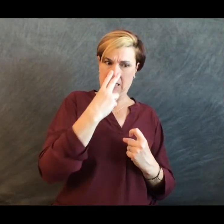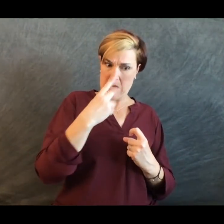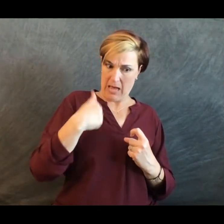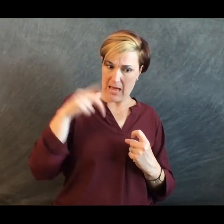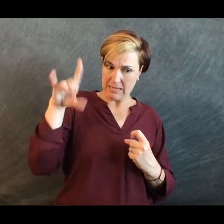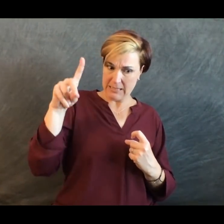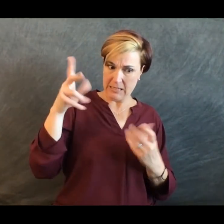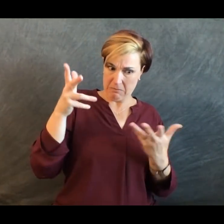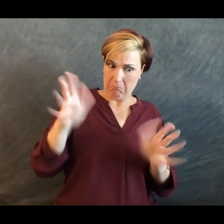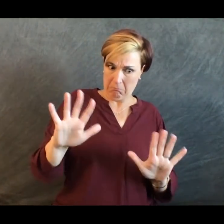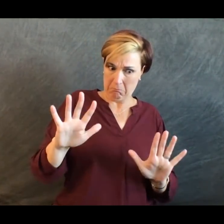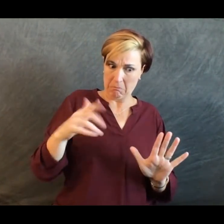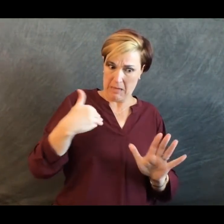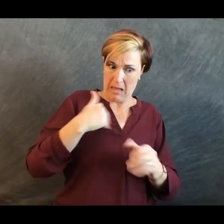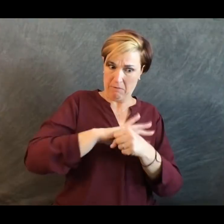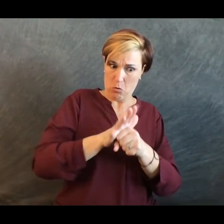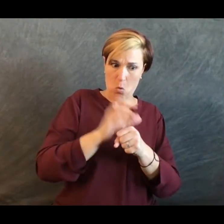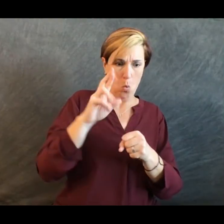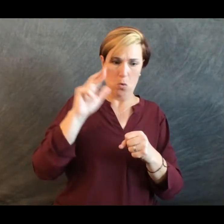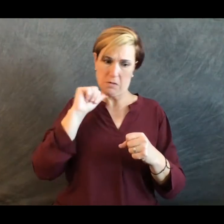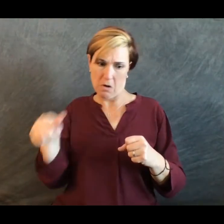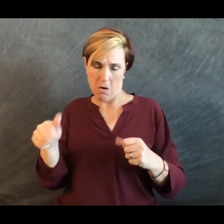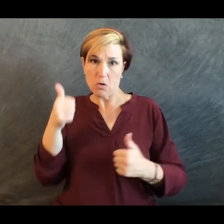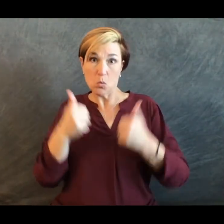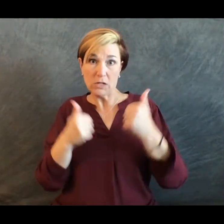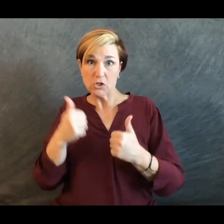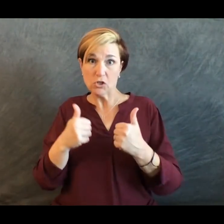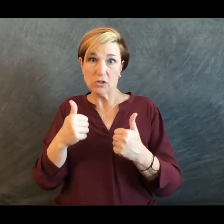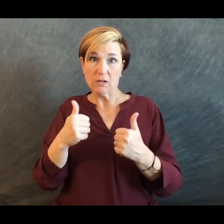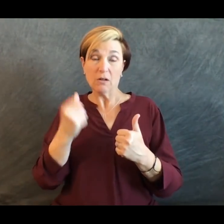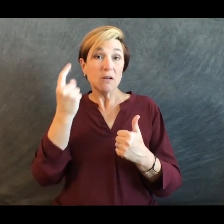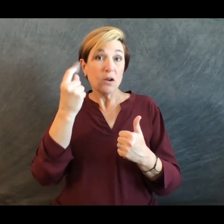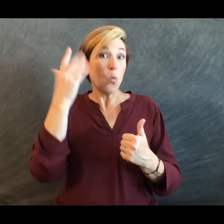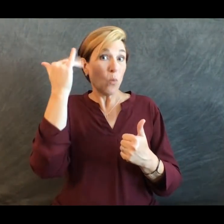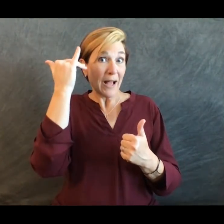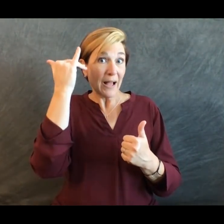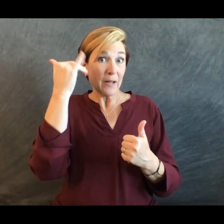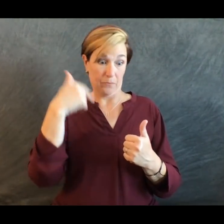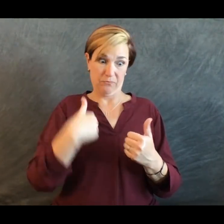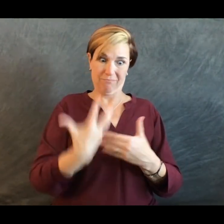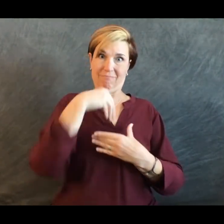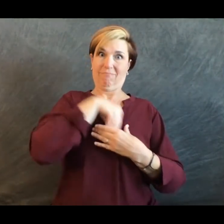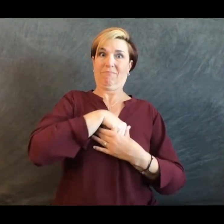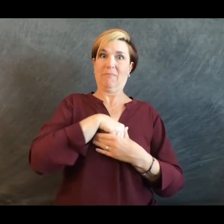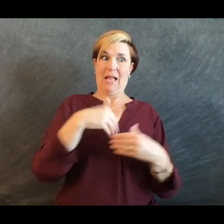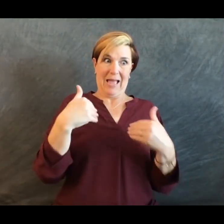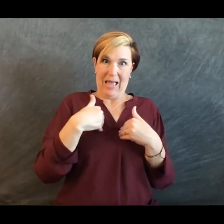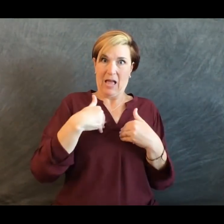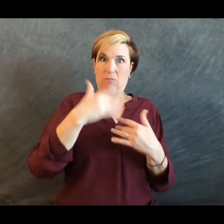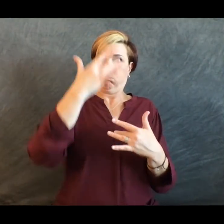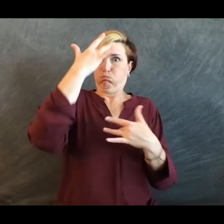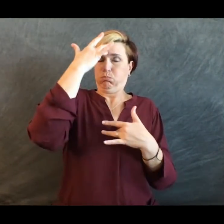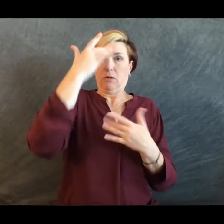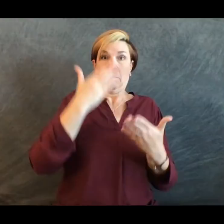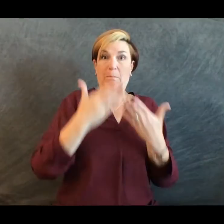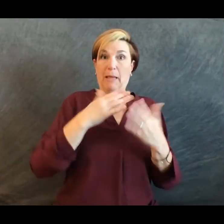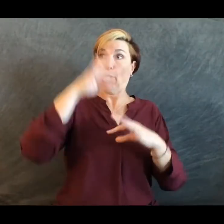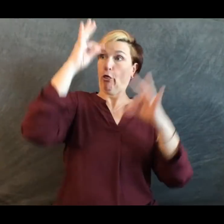they have immunity of they've had the virus a lot of them don't even know if they've had it sometimes it's brutal you see the Prime Minister's